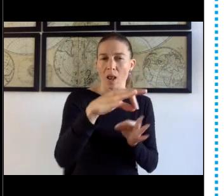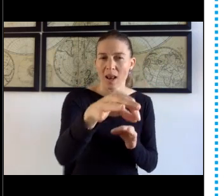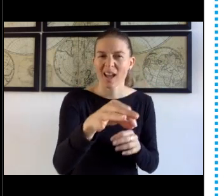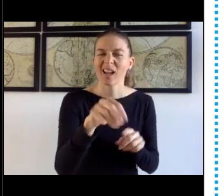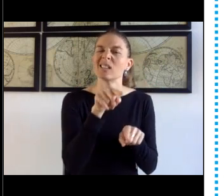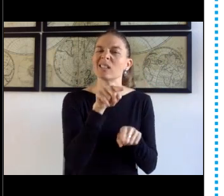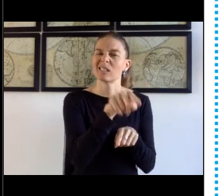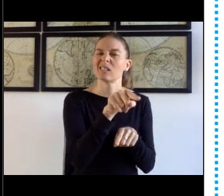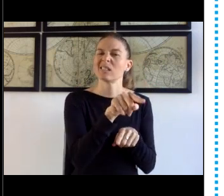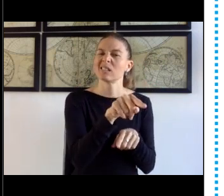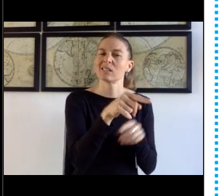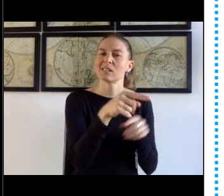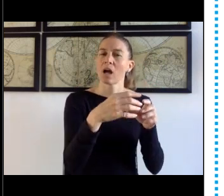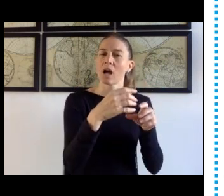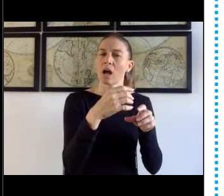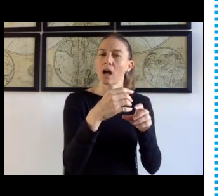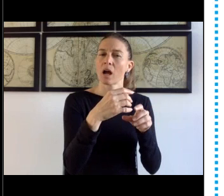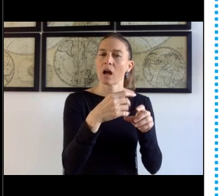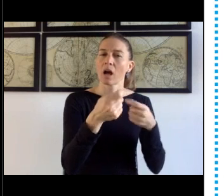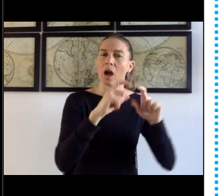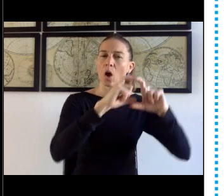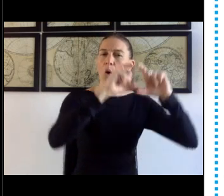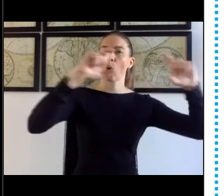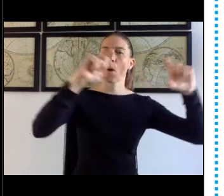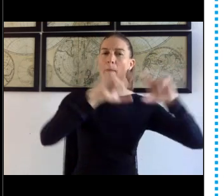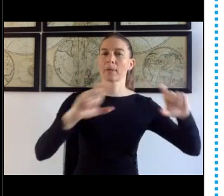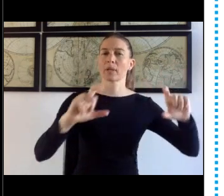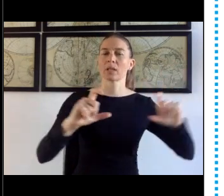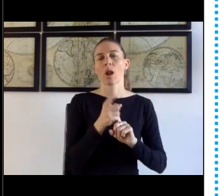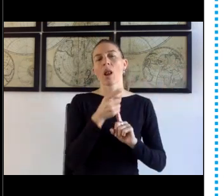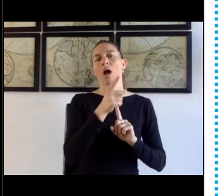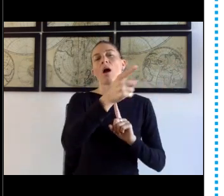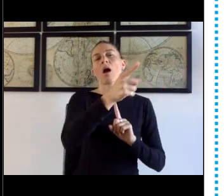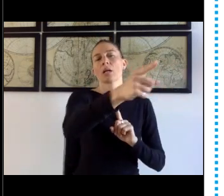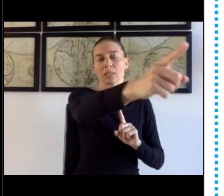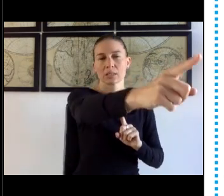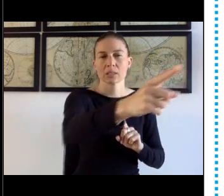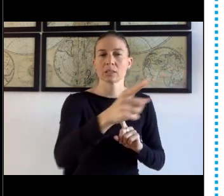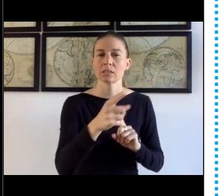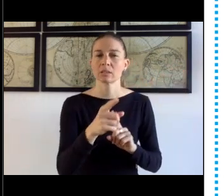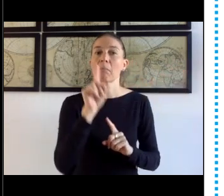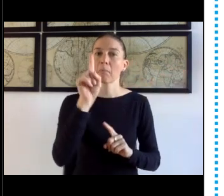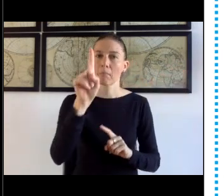This is long distances but scheduled services like Mher said.